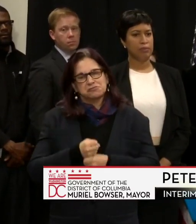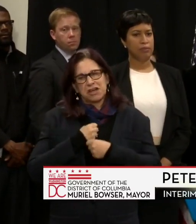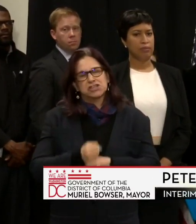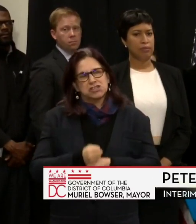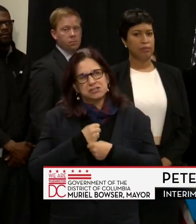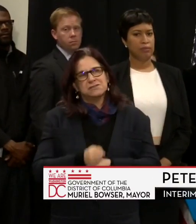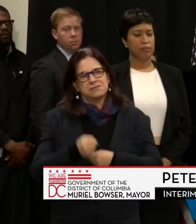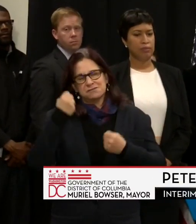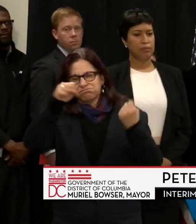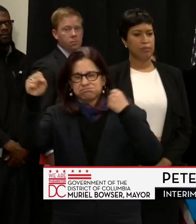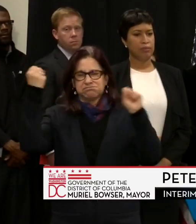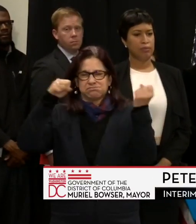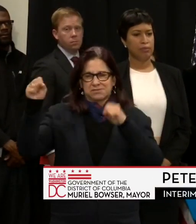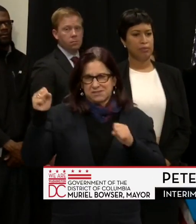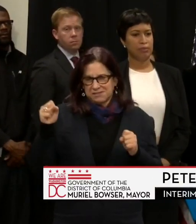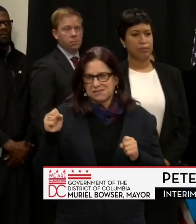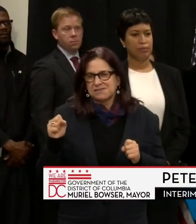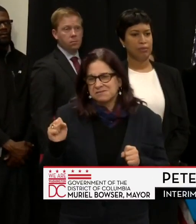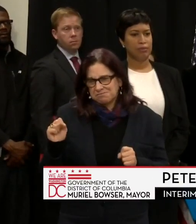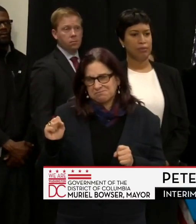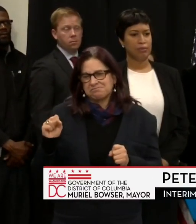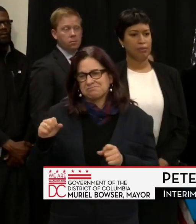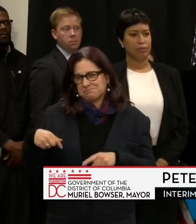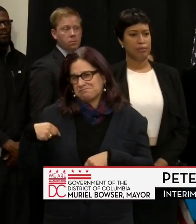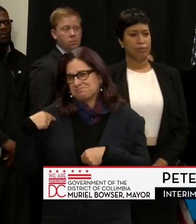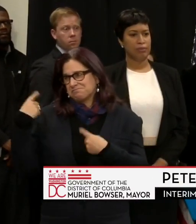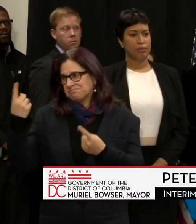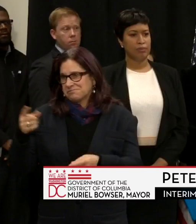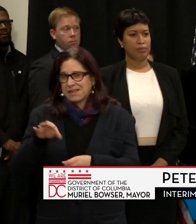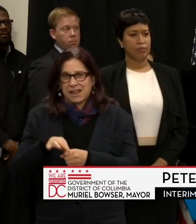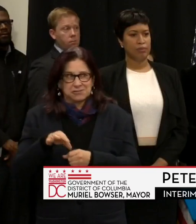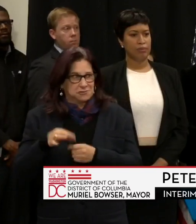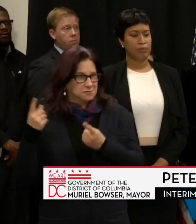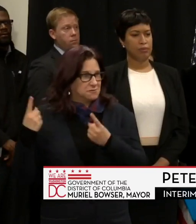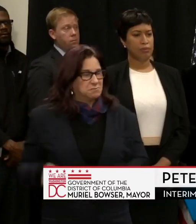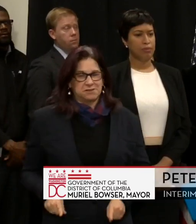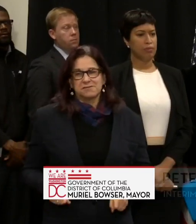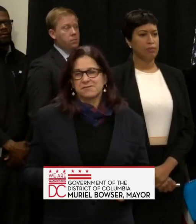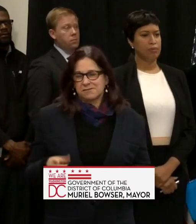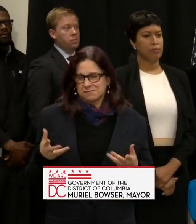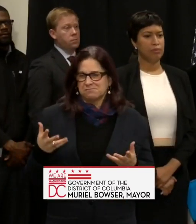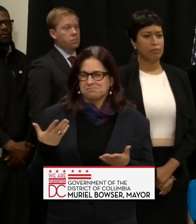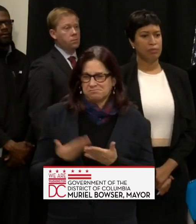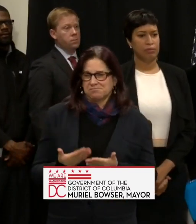SINCE THE ELECTION. WE CONSIDER IT A CIRCUMSTANCE